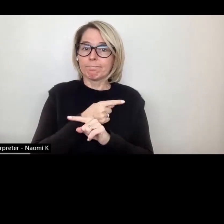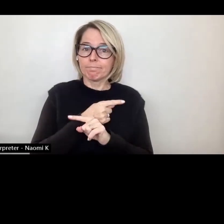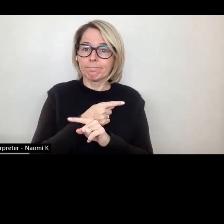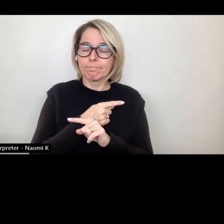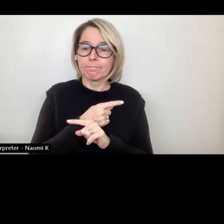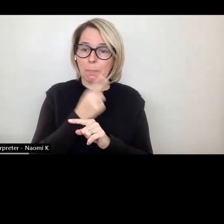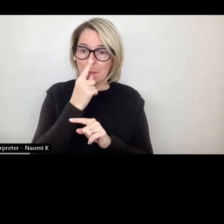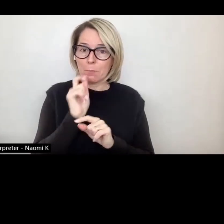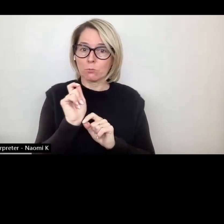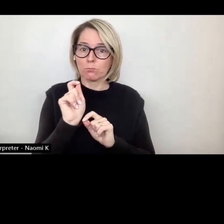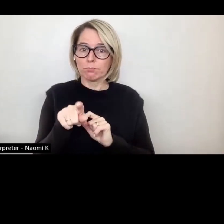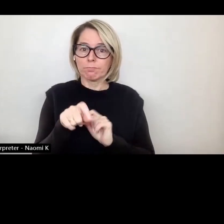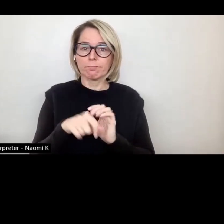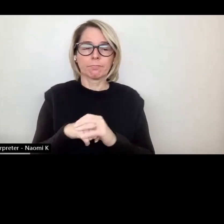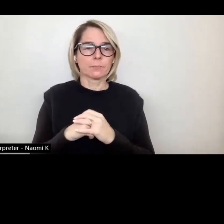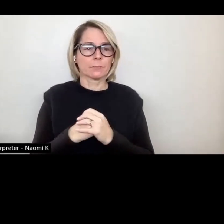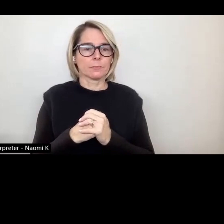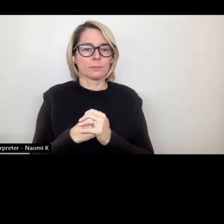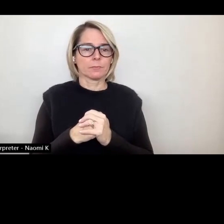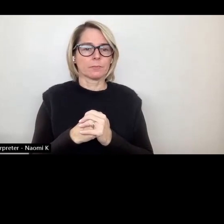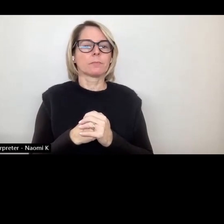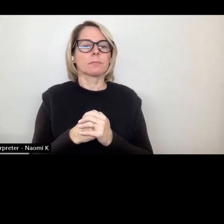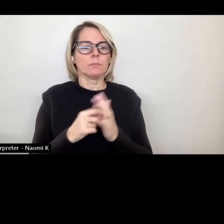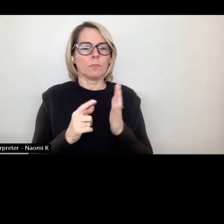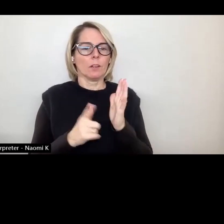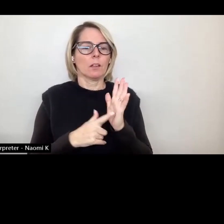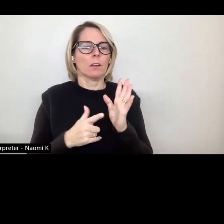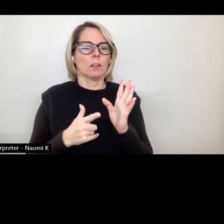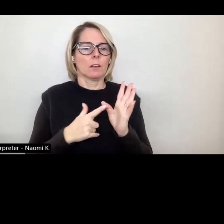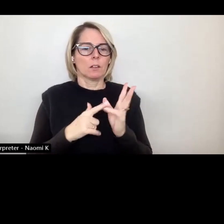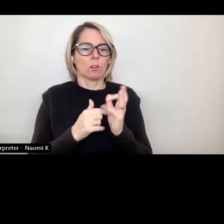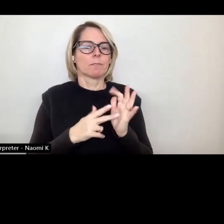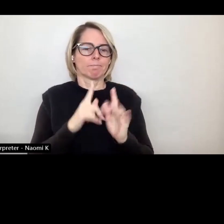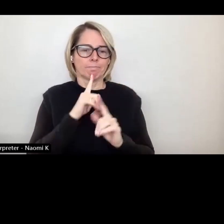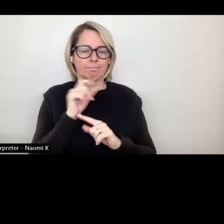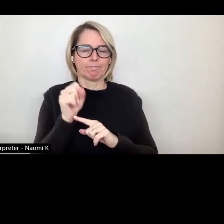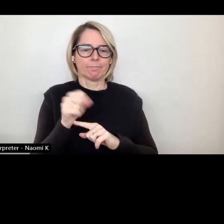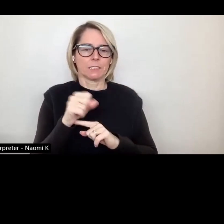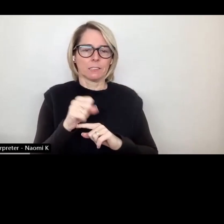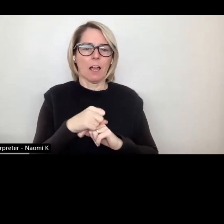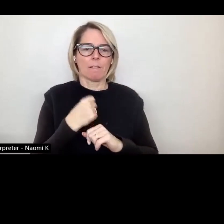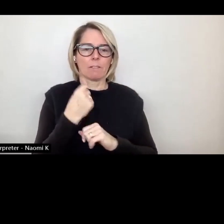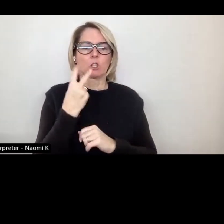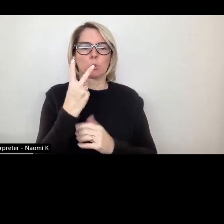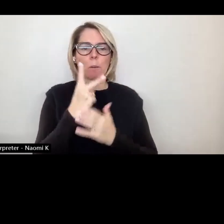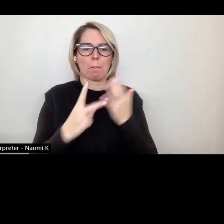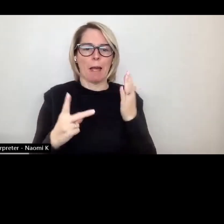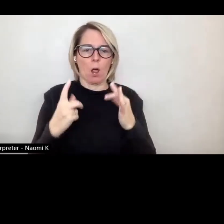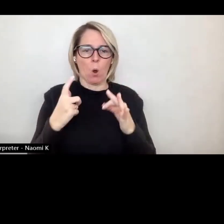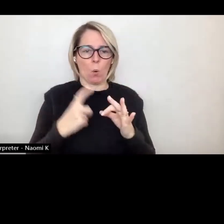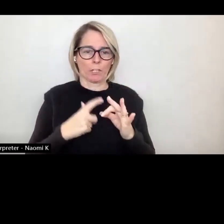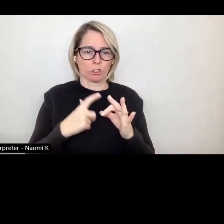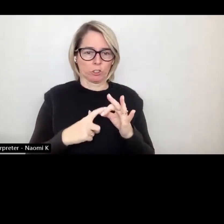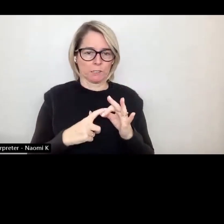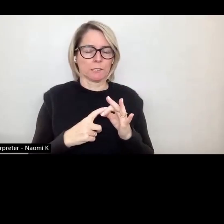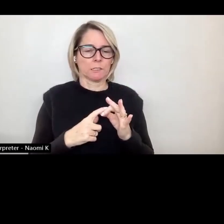We have one, it's a two-parter from before the session that we could also respond to.